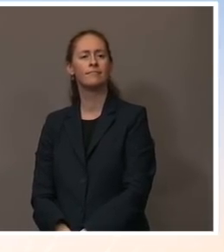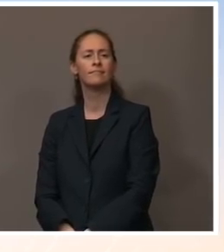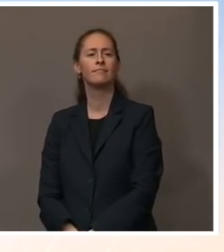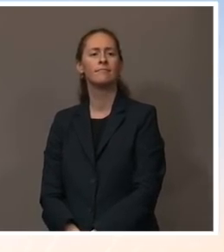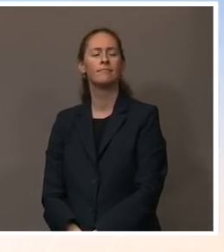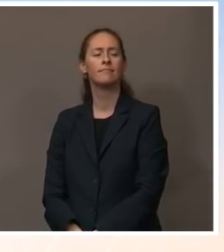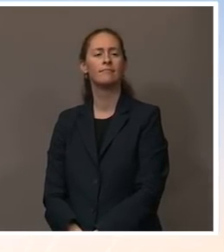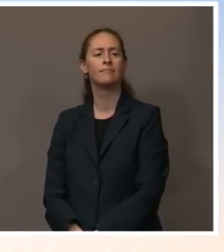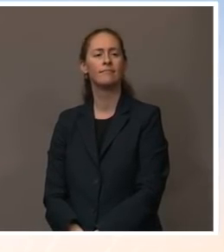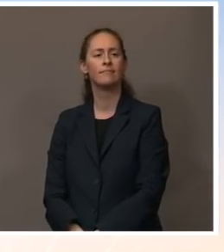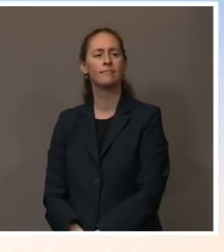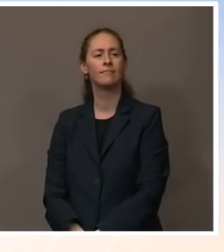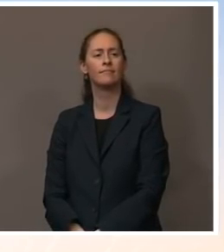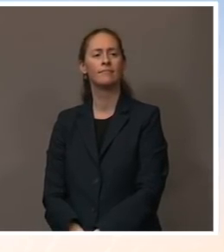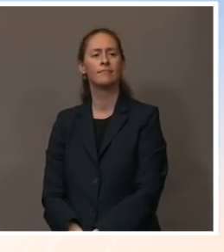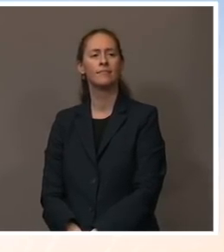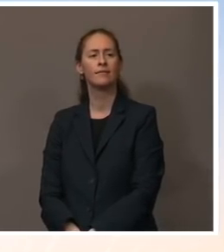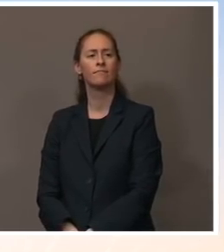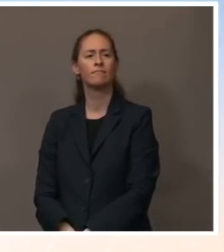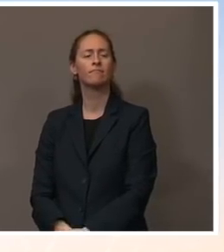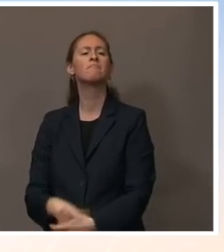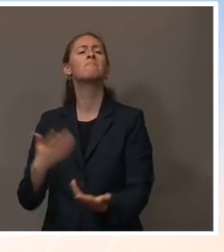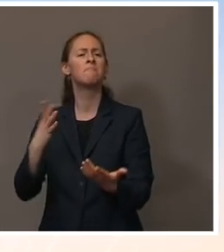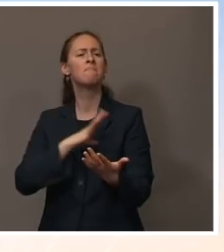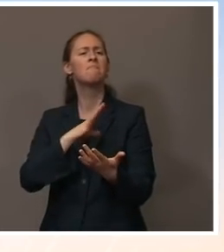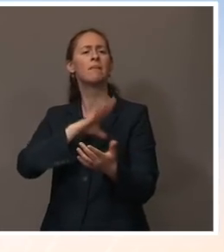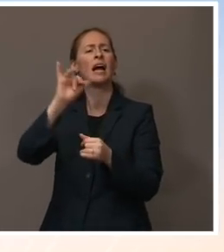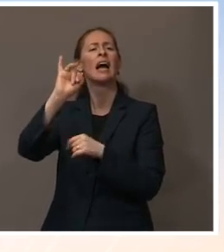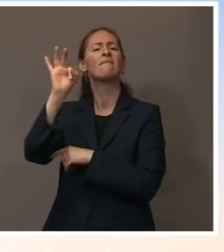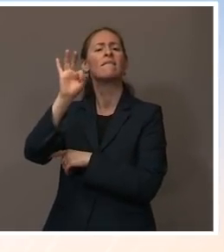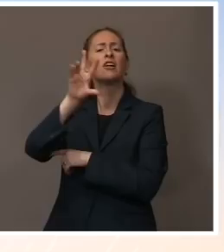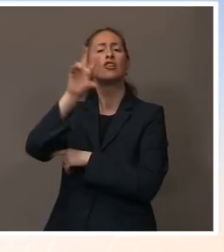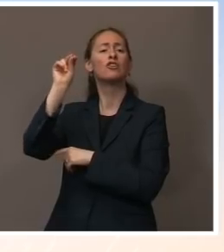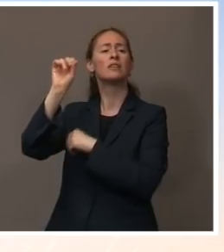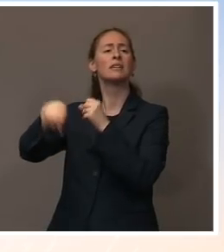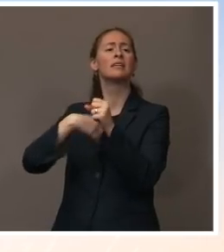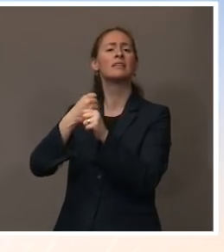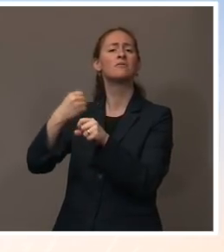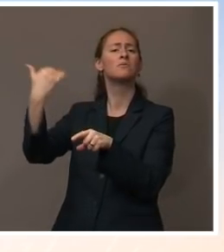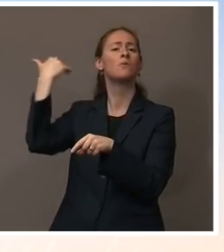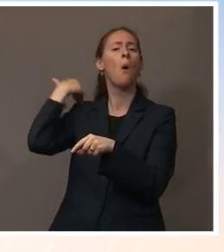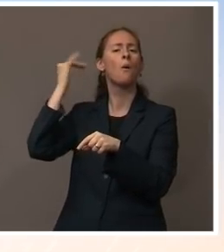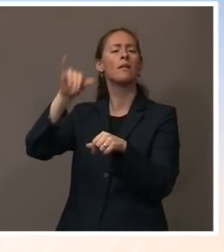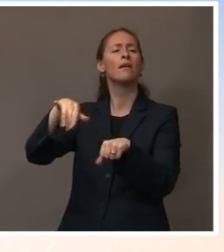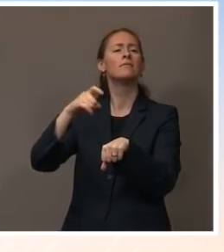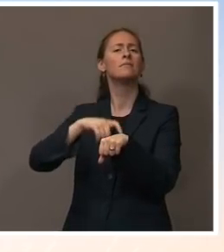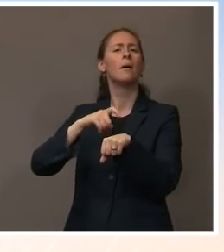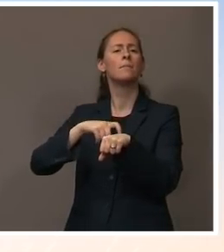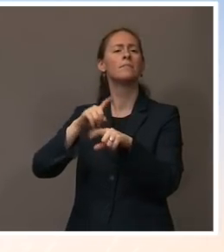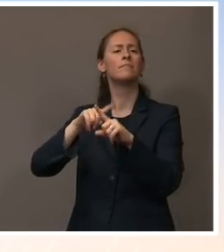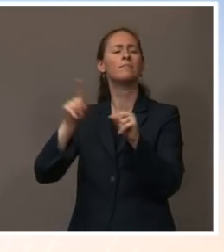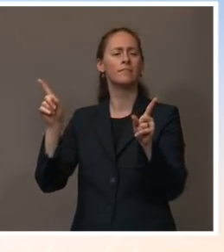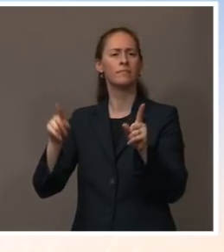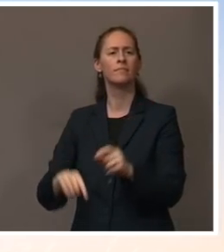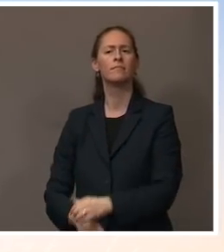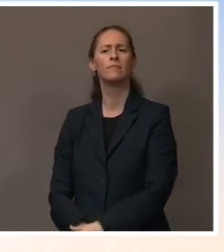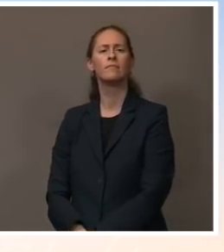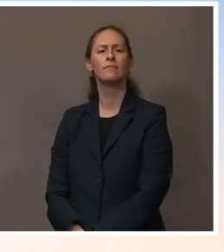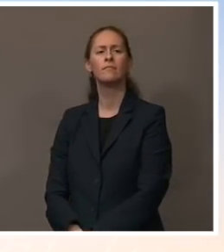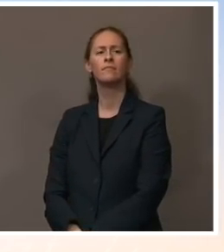Thirty years ago, he was chairman of the Senate Judiciary Committee, wrote a crime bill, addressed this issue. What has he learned since then? And what can we look, tomorrow,